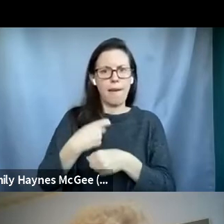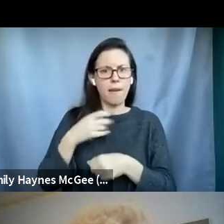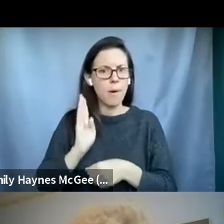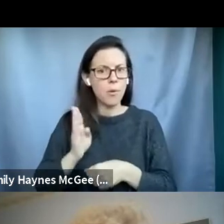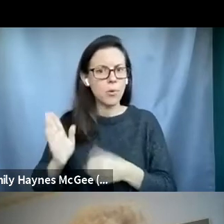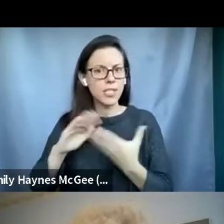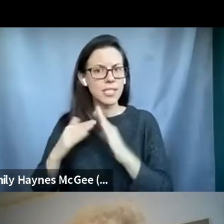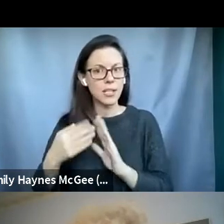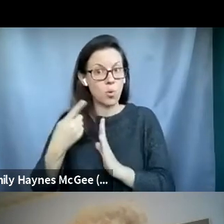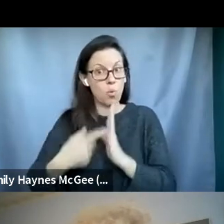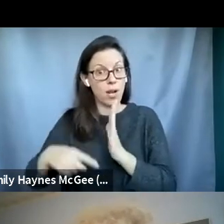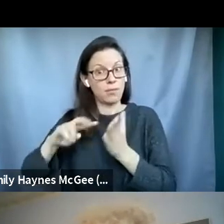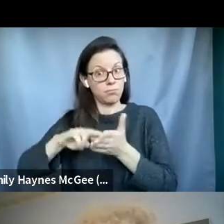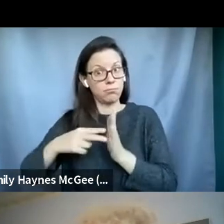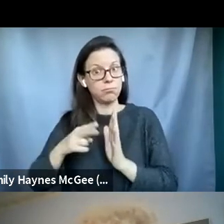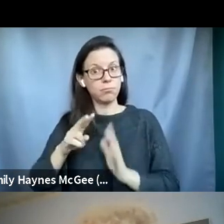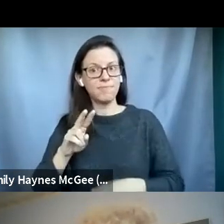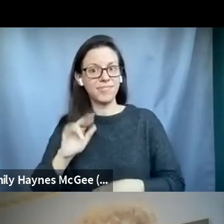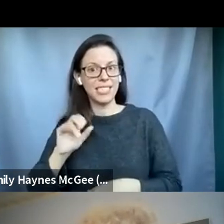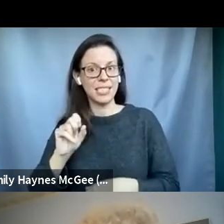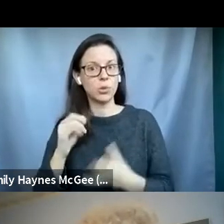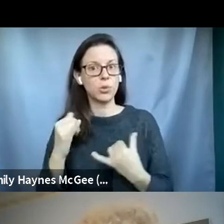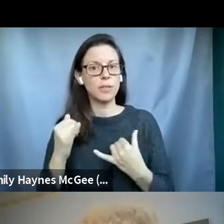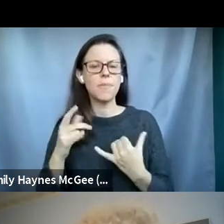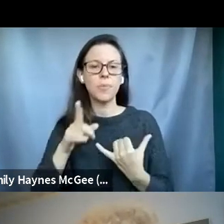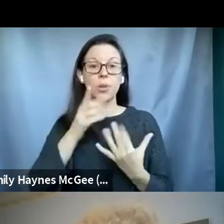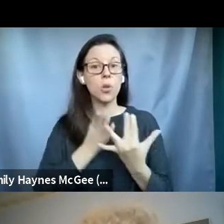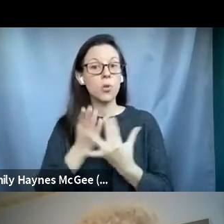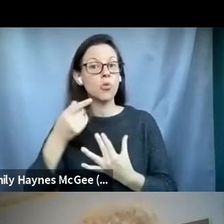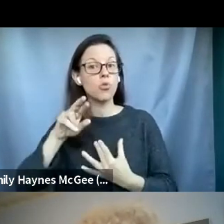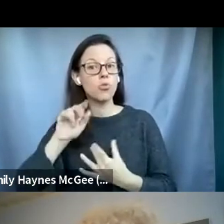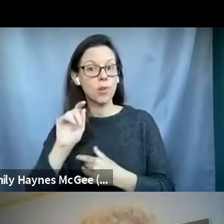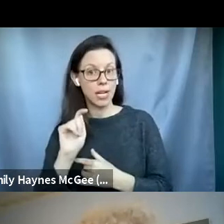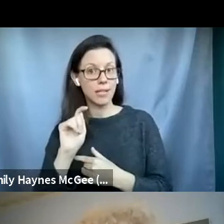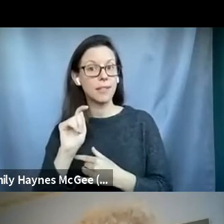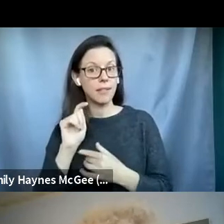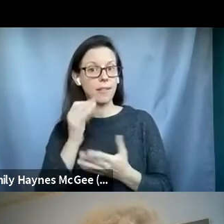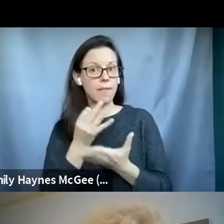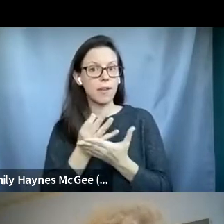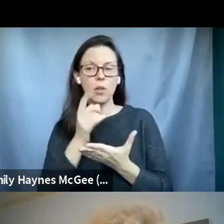So through Grit Fund, we are will are excited to be able to amplify those voices even more.